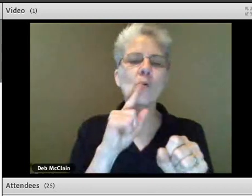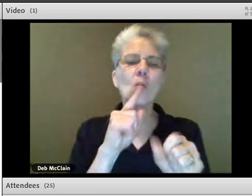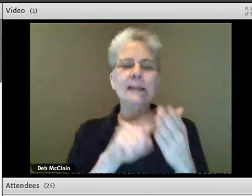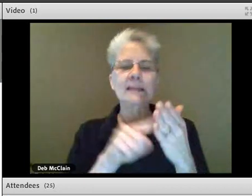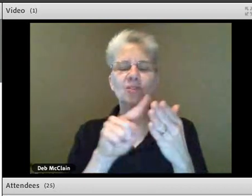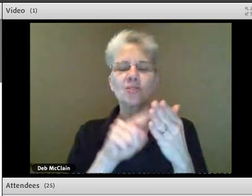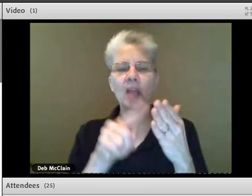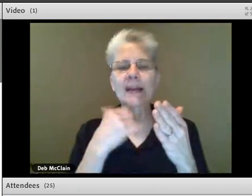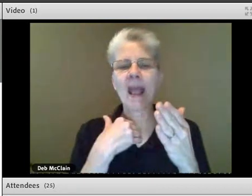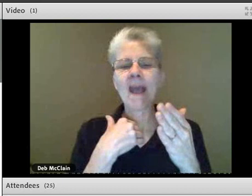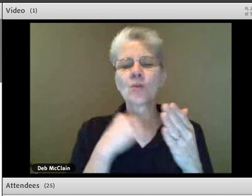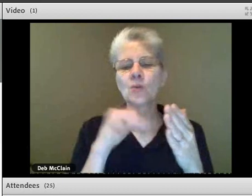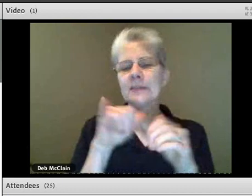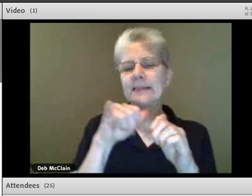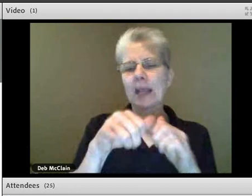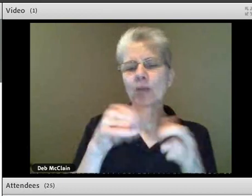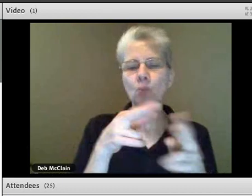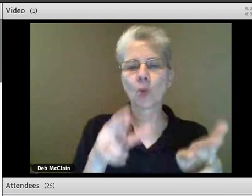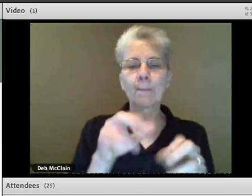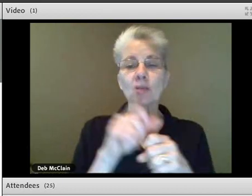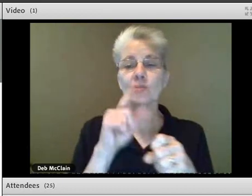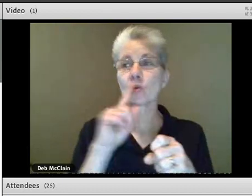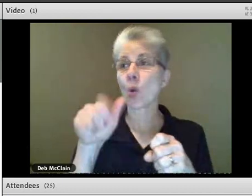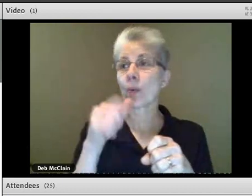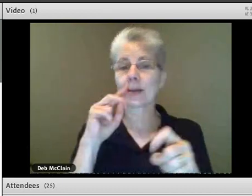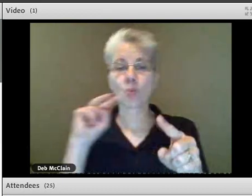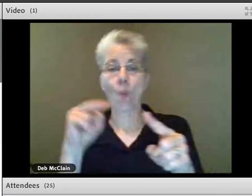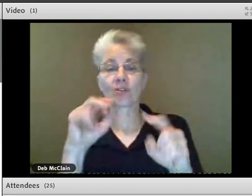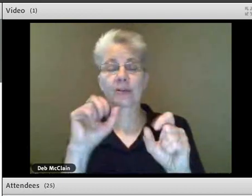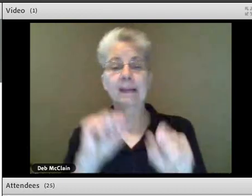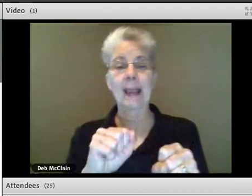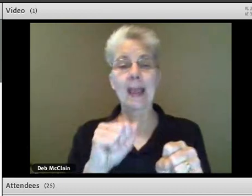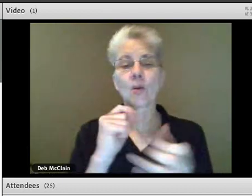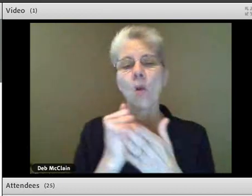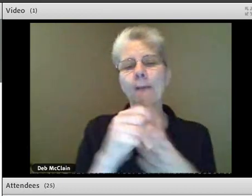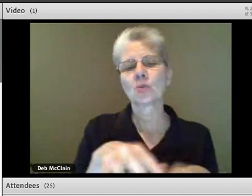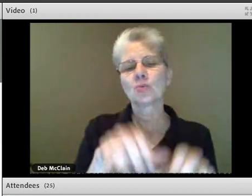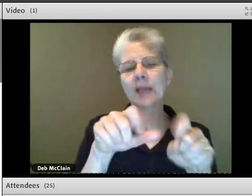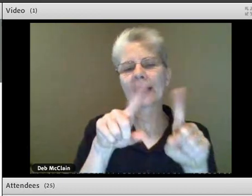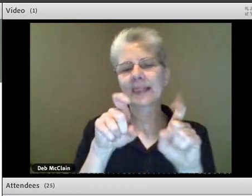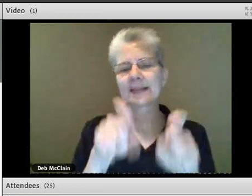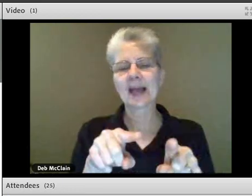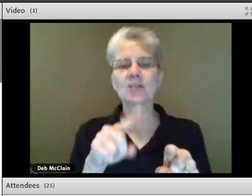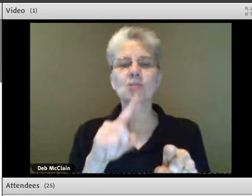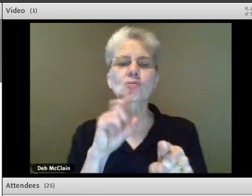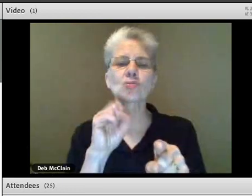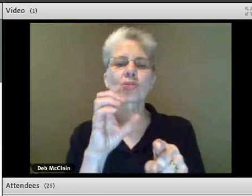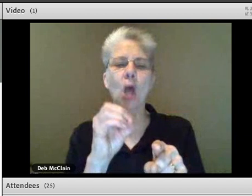It'll have you scan your room to make sure there's no one else watching or helping you complete a test, and so there's a lot of great tools out there